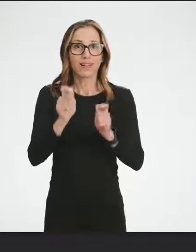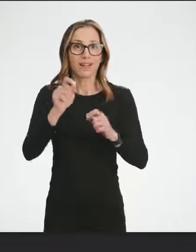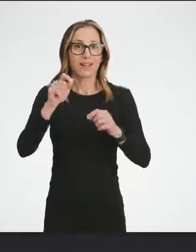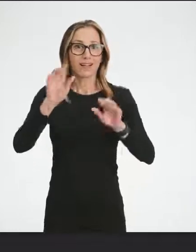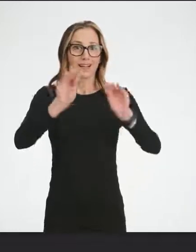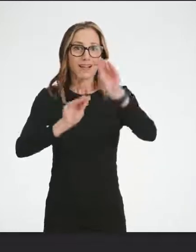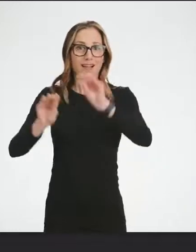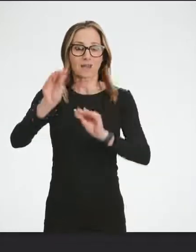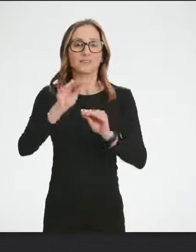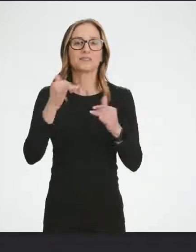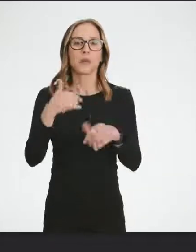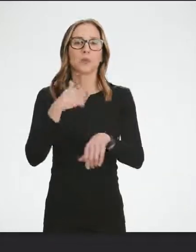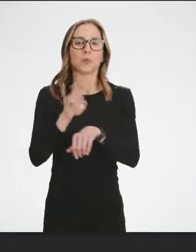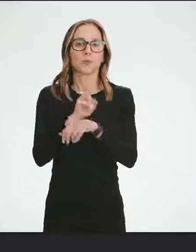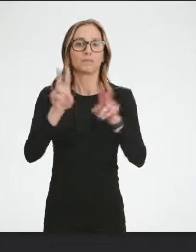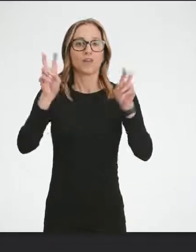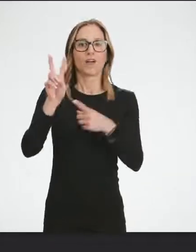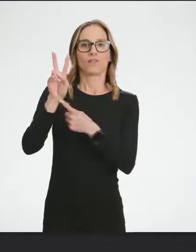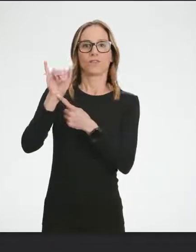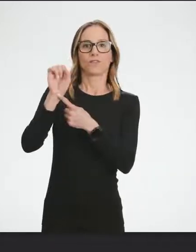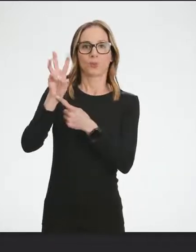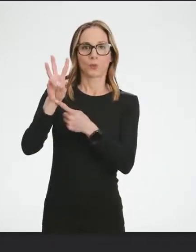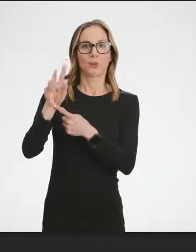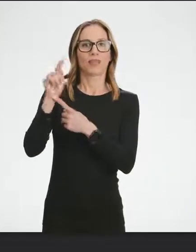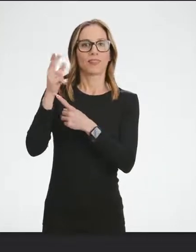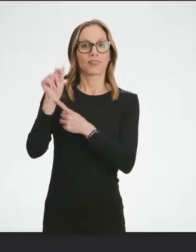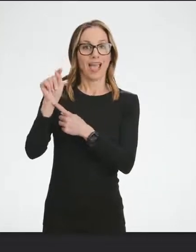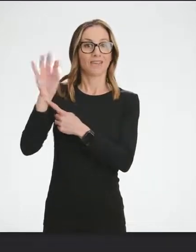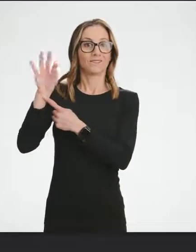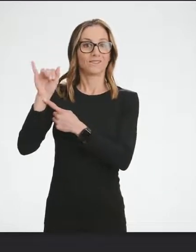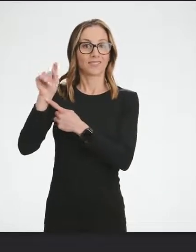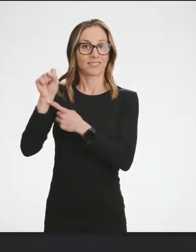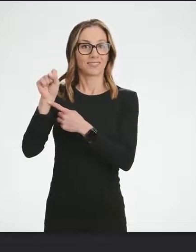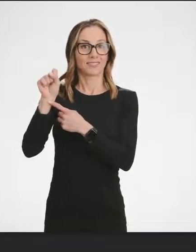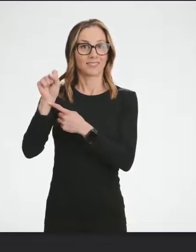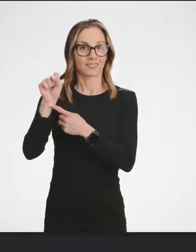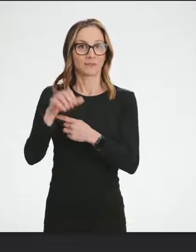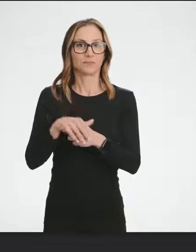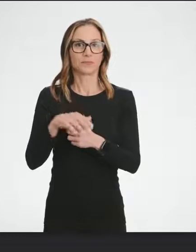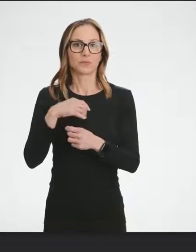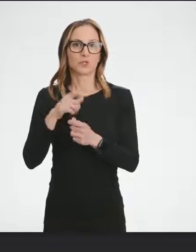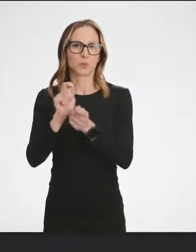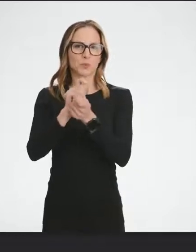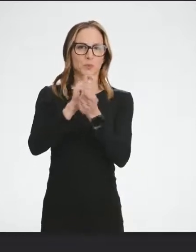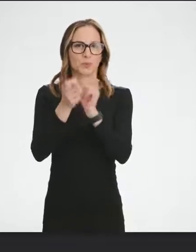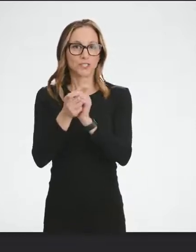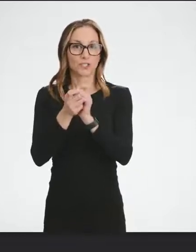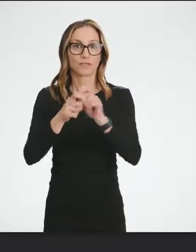Here, I'm going to use a ViewThatFits to switch between a vertical and a horizontal stack,